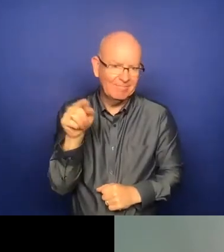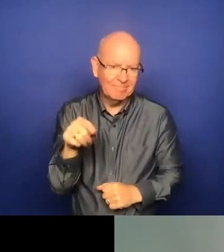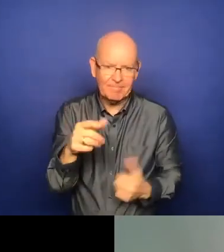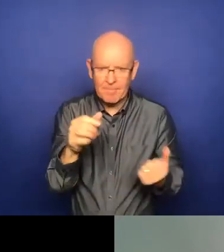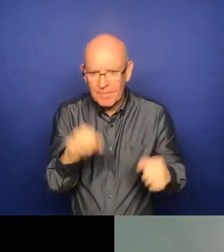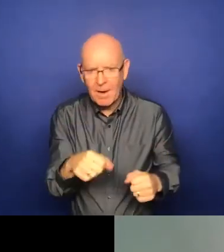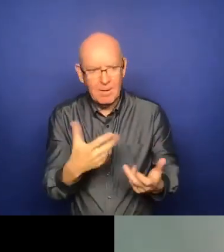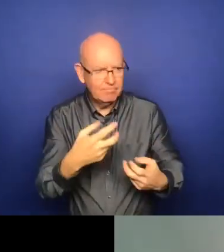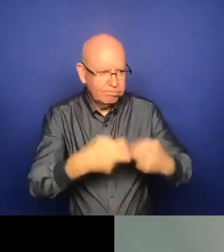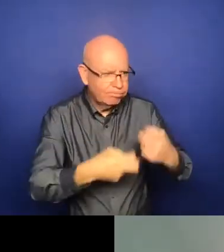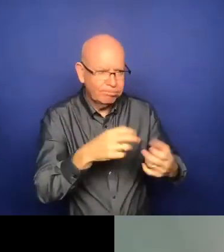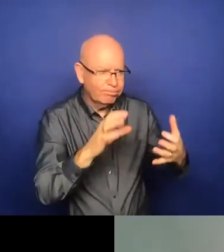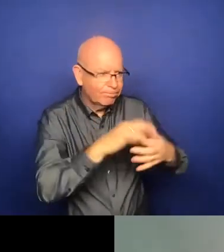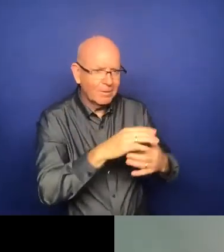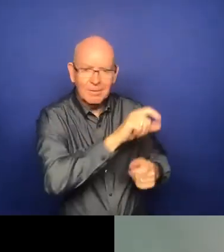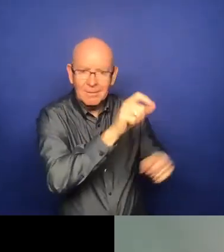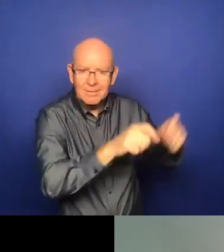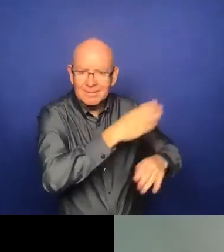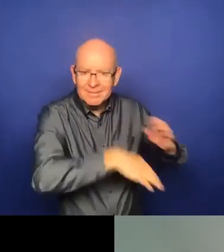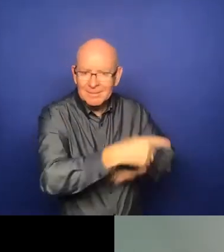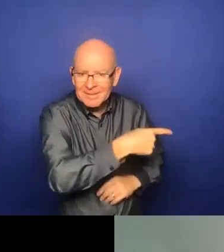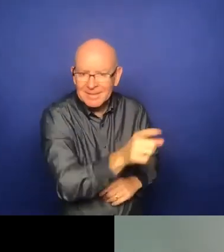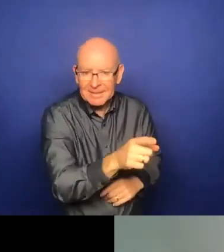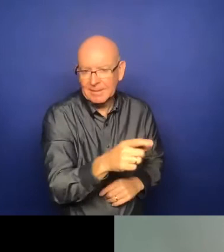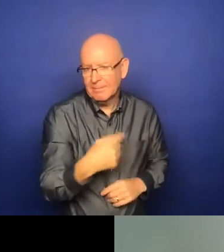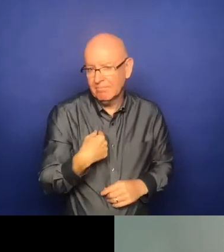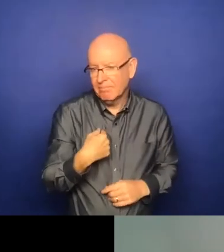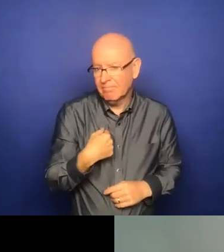what affects people with disabilities.